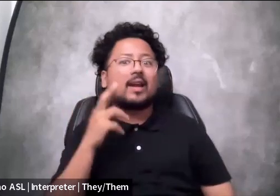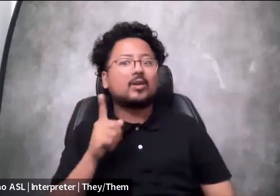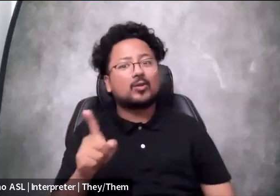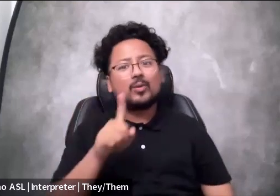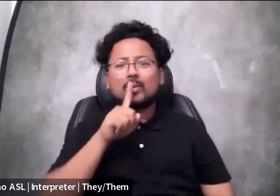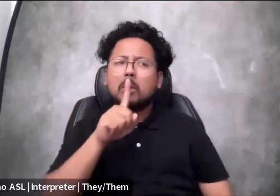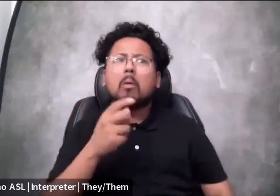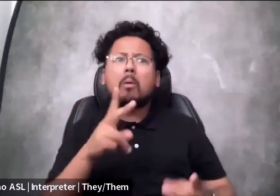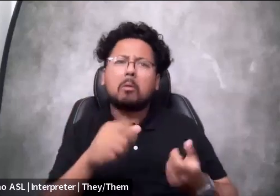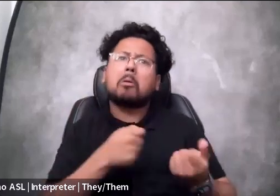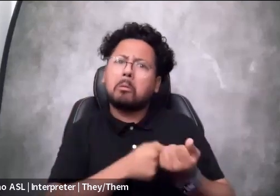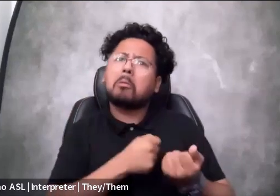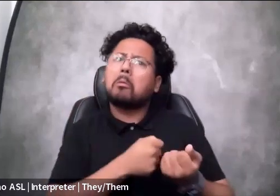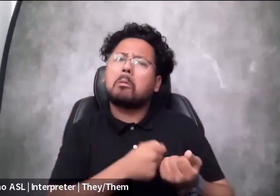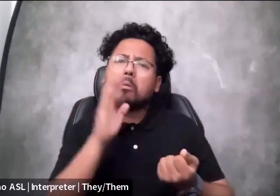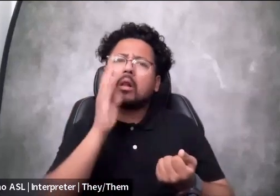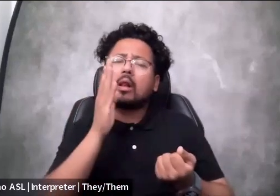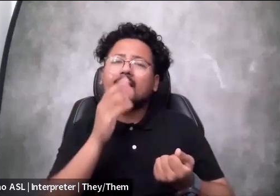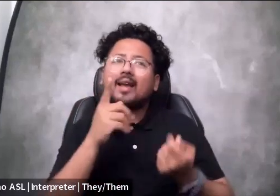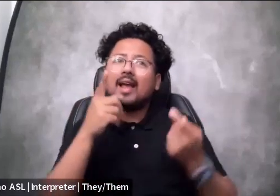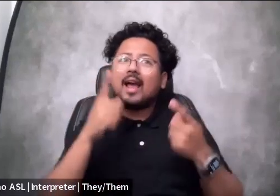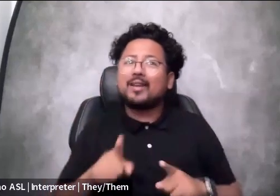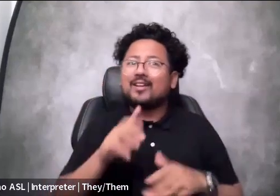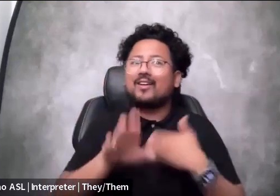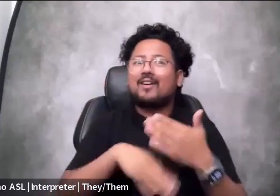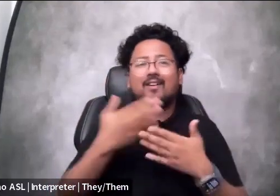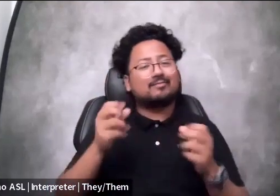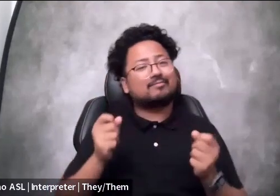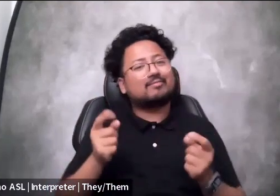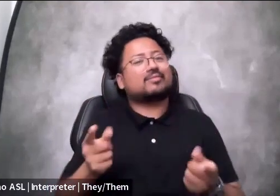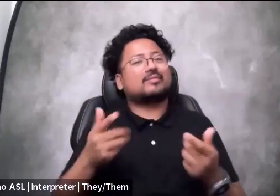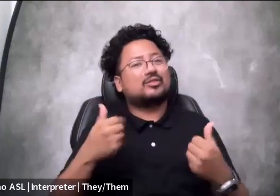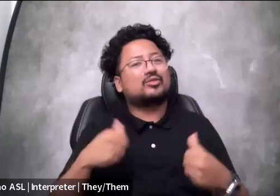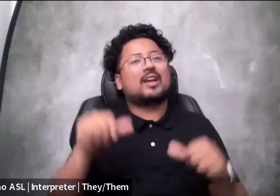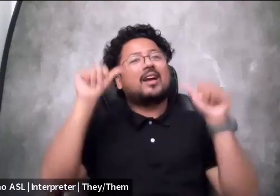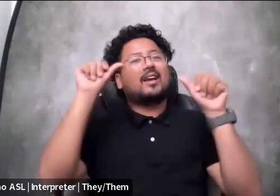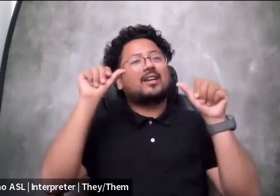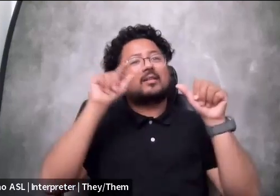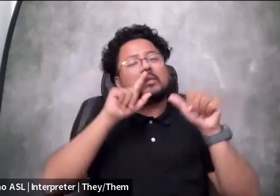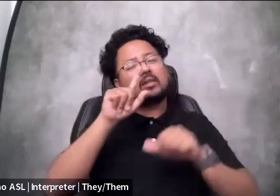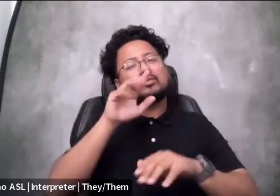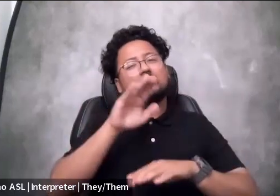helpful and they hi, jinx it. And I mean, it's a bit of a spoiler, but the book's been out nine years ago,